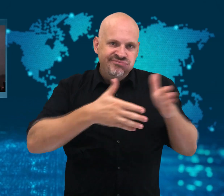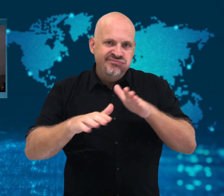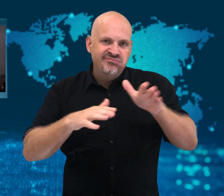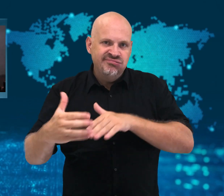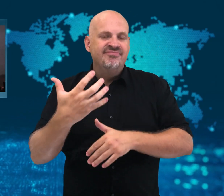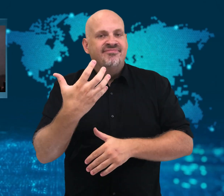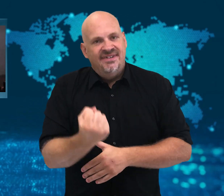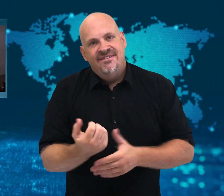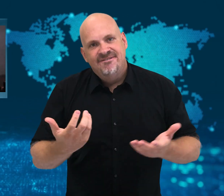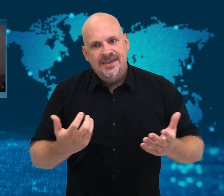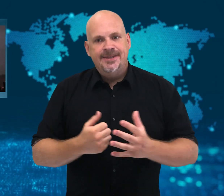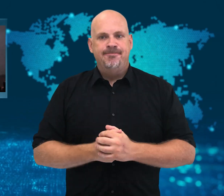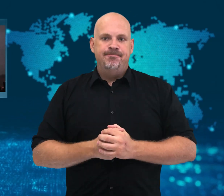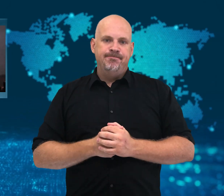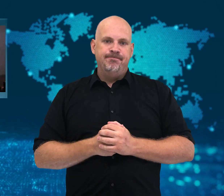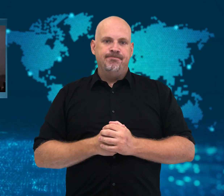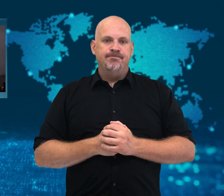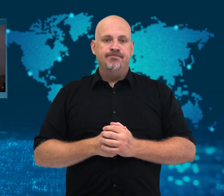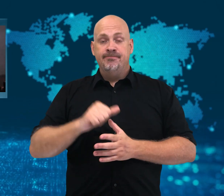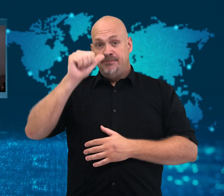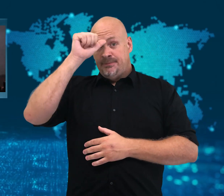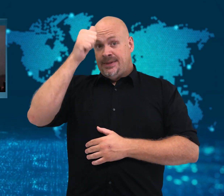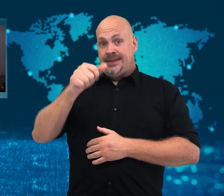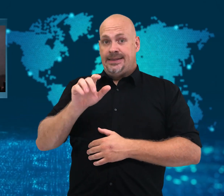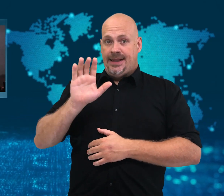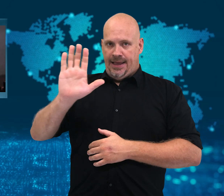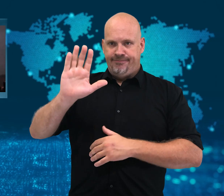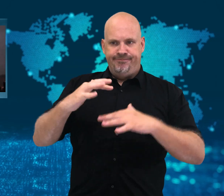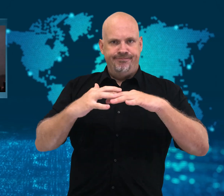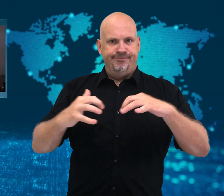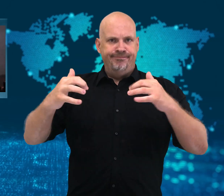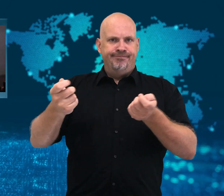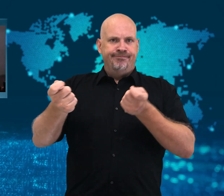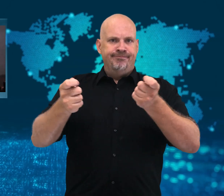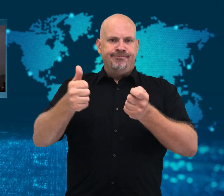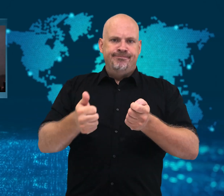it also brings destruction and death.